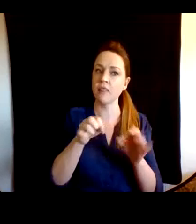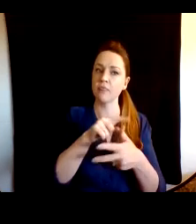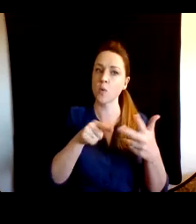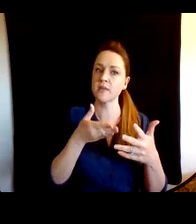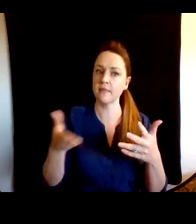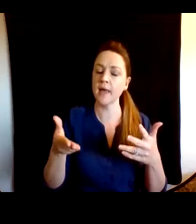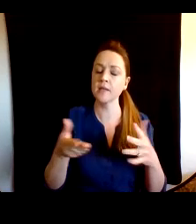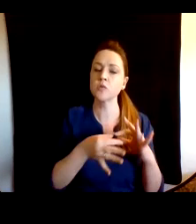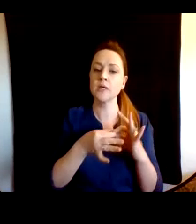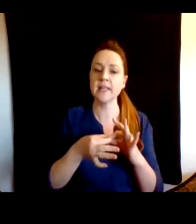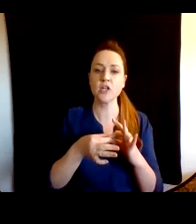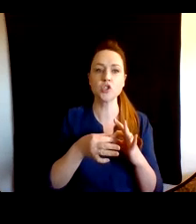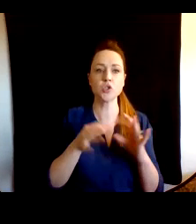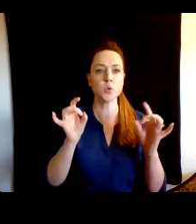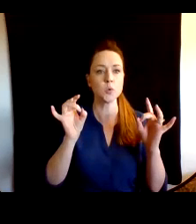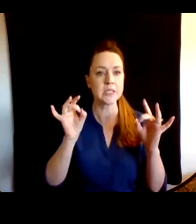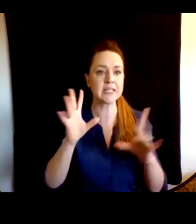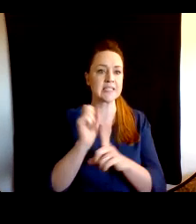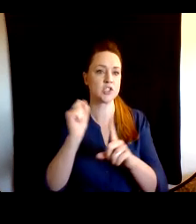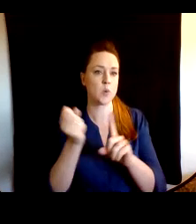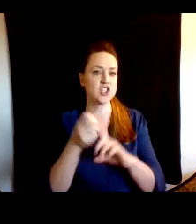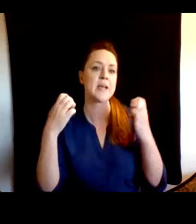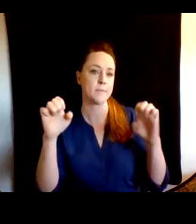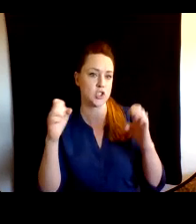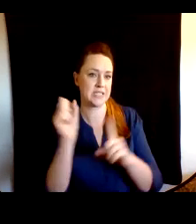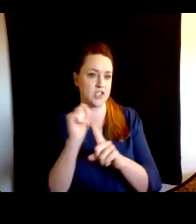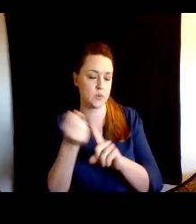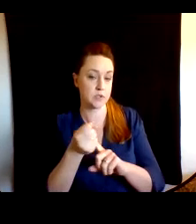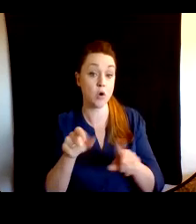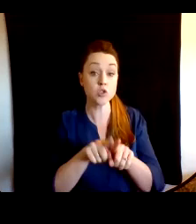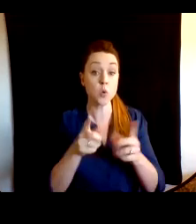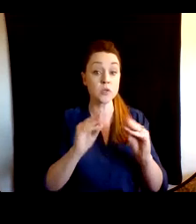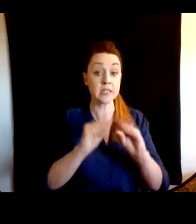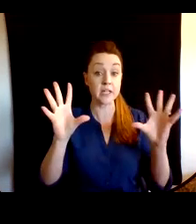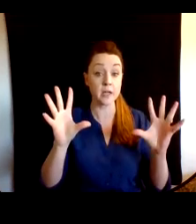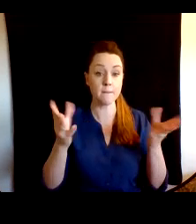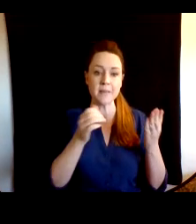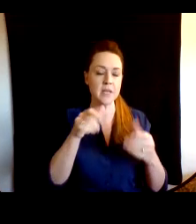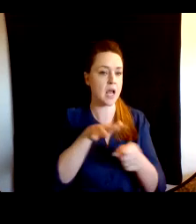with regards to disasters and emergencies. I also want to be clear that we may not have enough time to get through this whole deck.